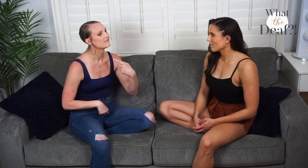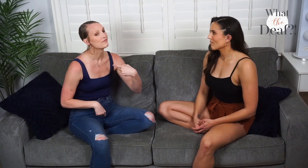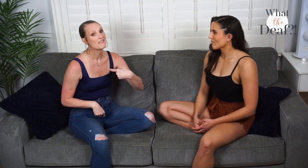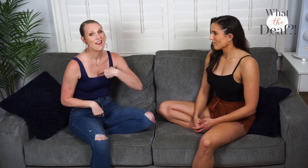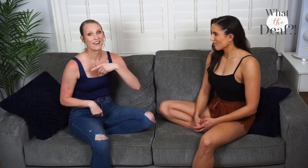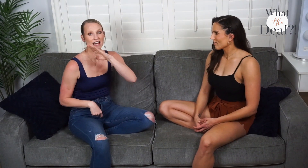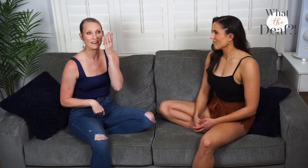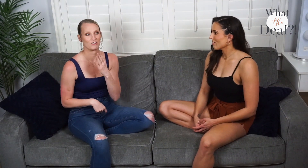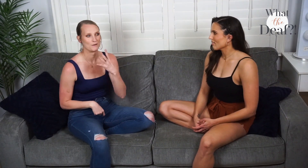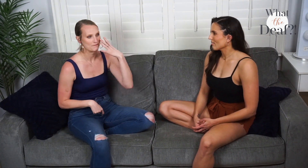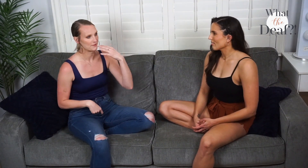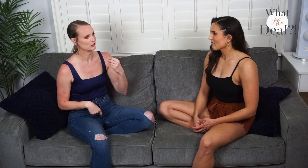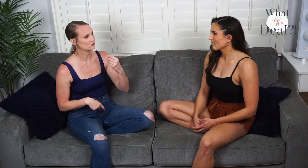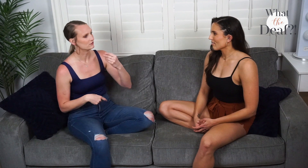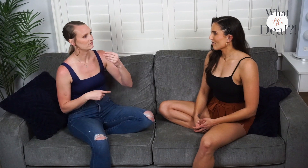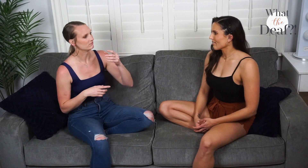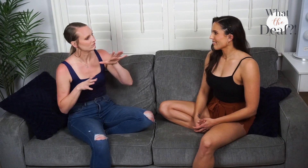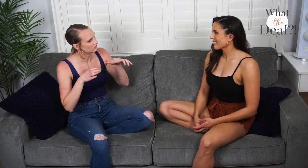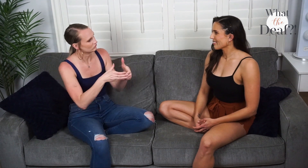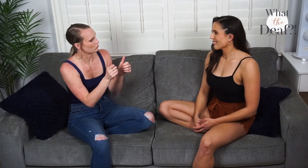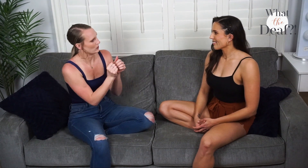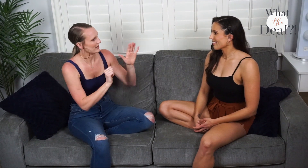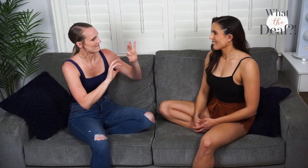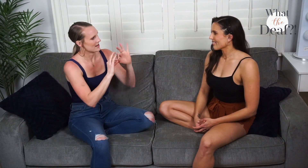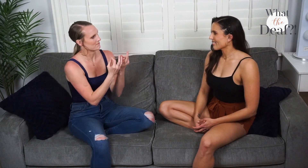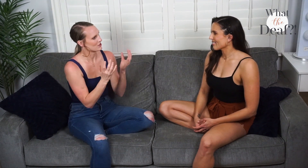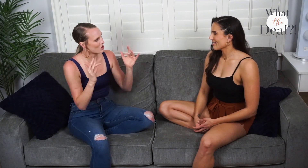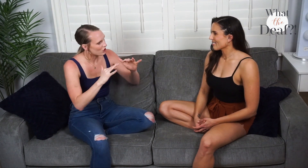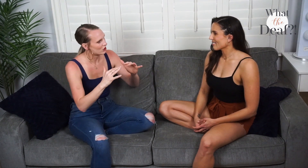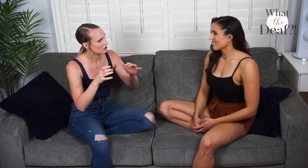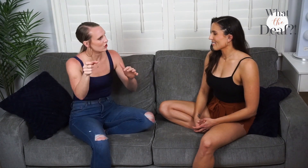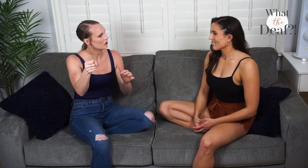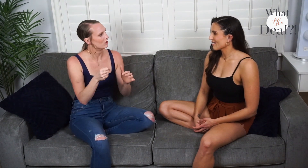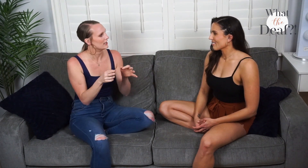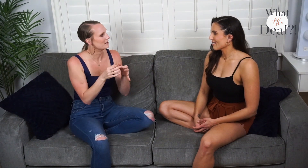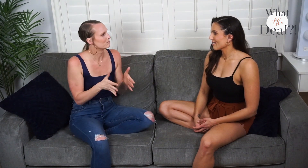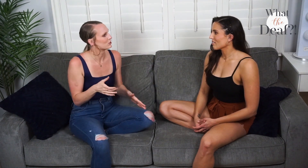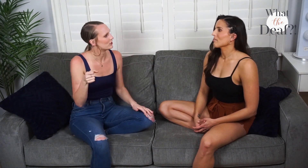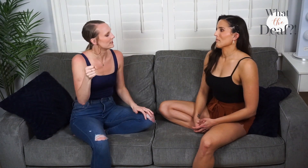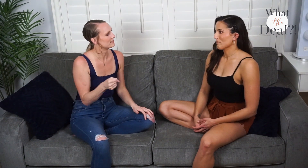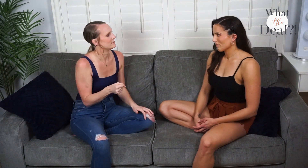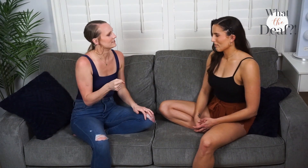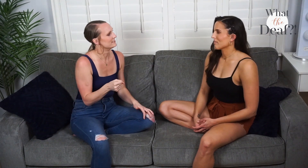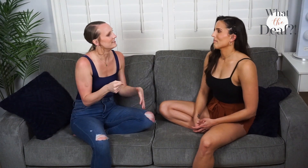I have never experienced a gathering with your family where an interpreter was brought in.